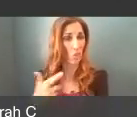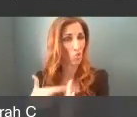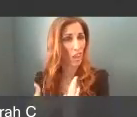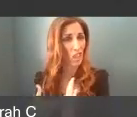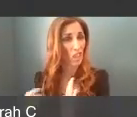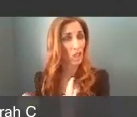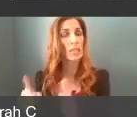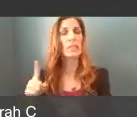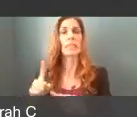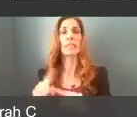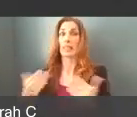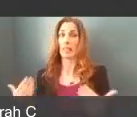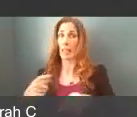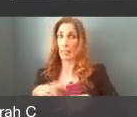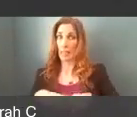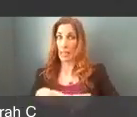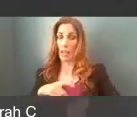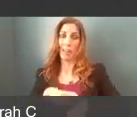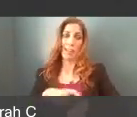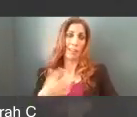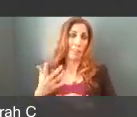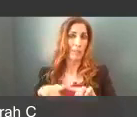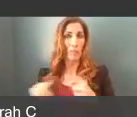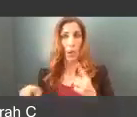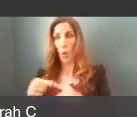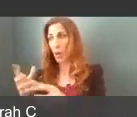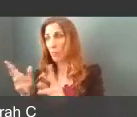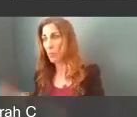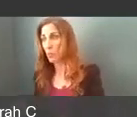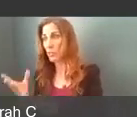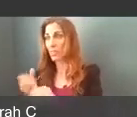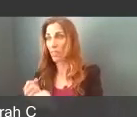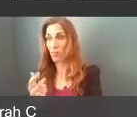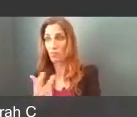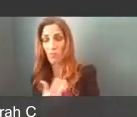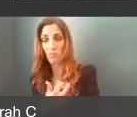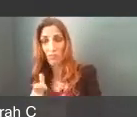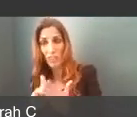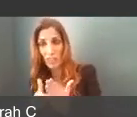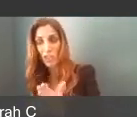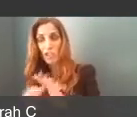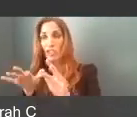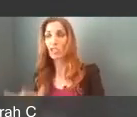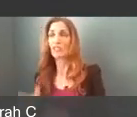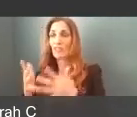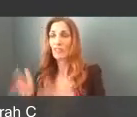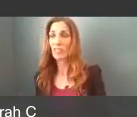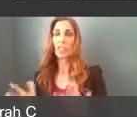and how quickly we continue to get additional vaccine, it could be at least 12 weeks before